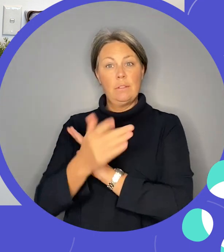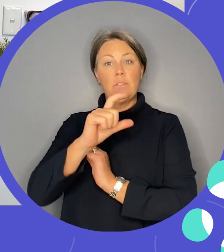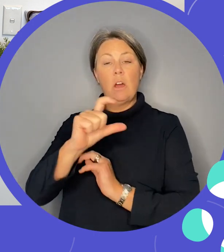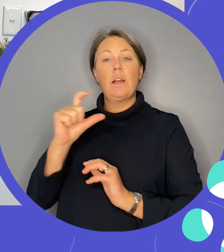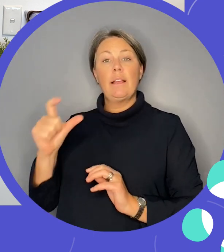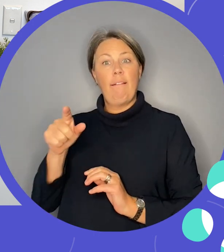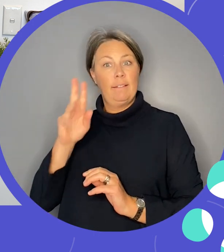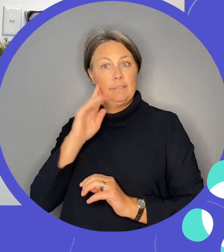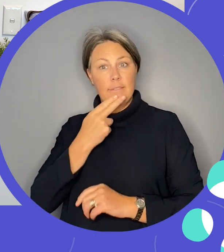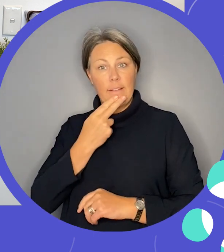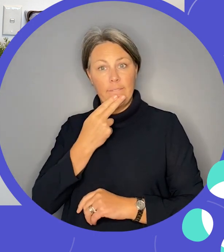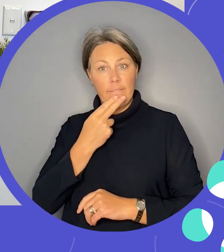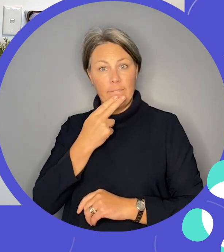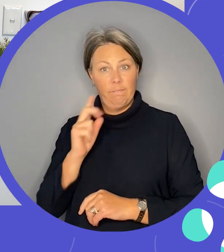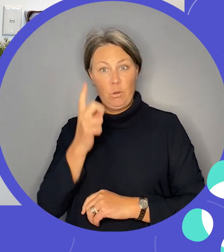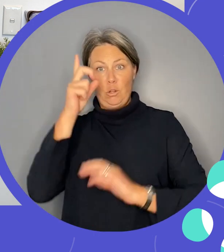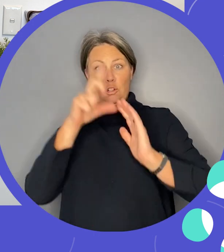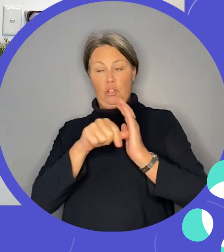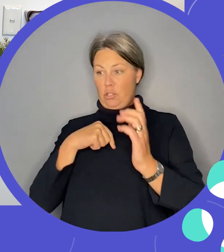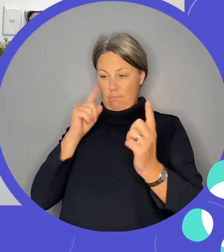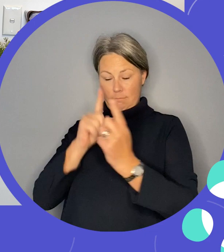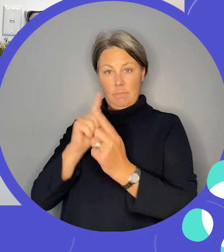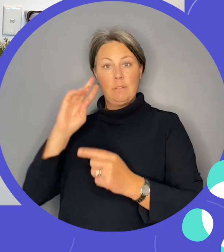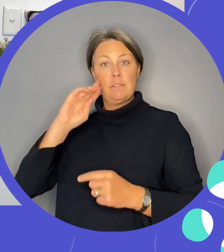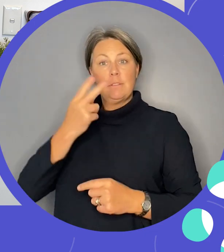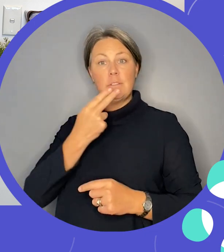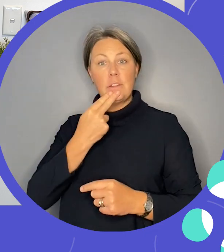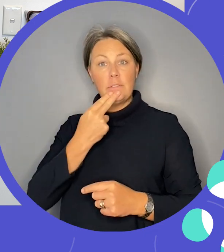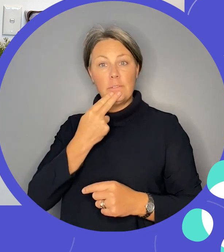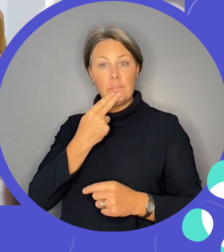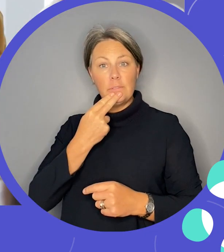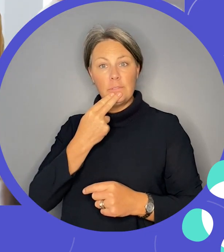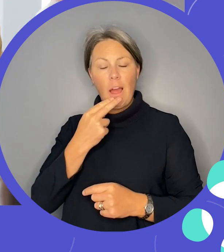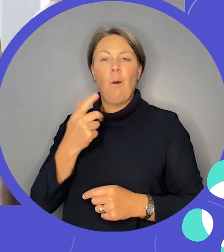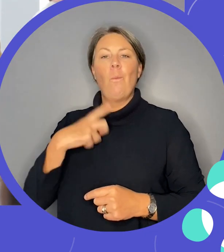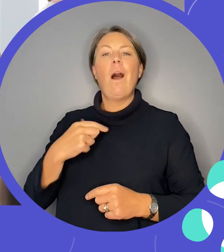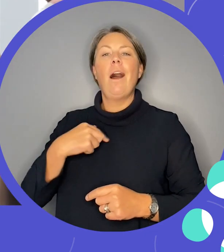and they were my first introduction with the Deaf community and where I wanted to start signing to begin with.